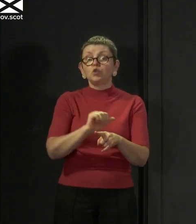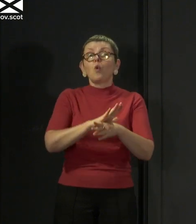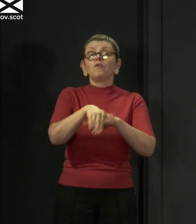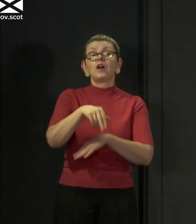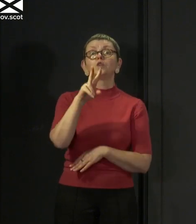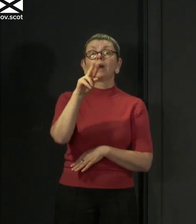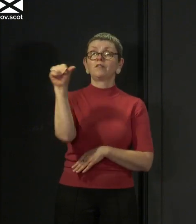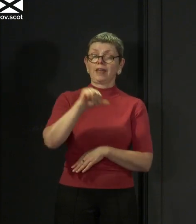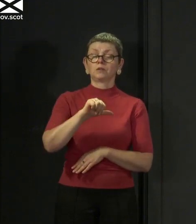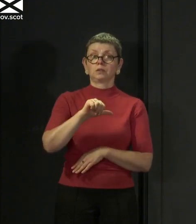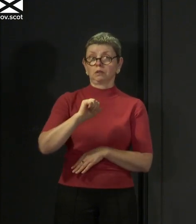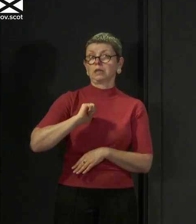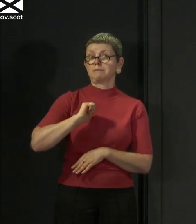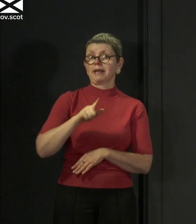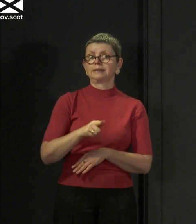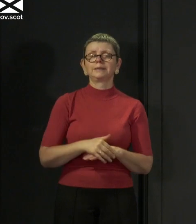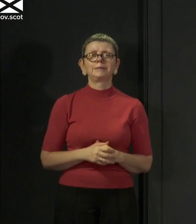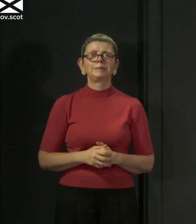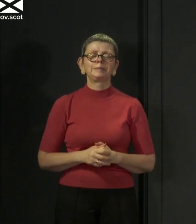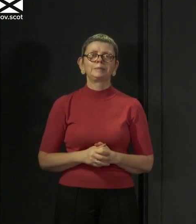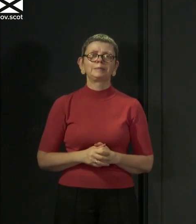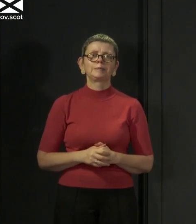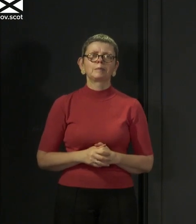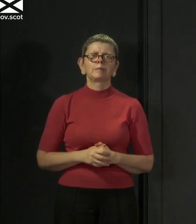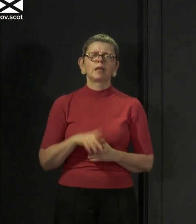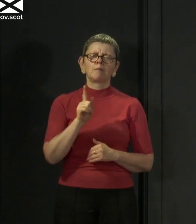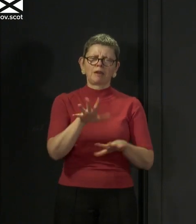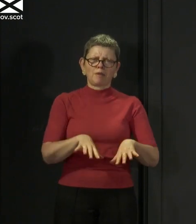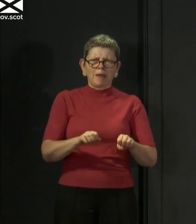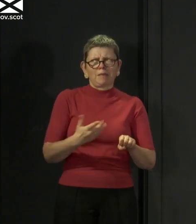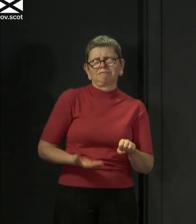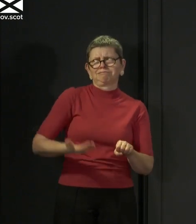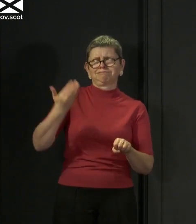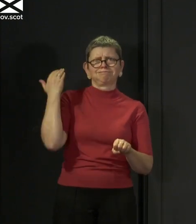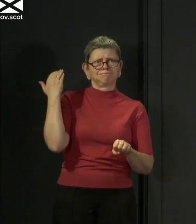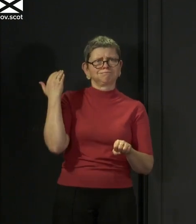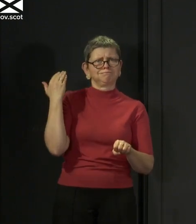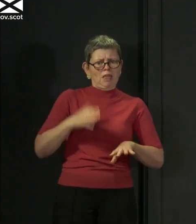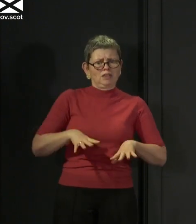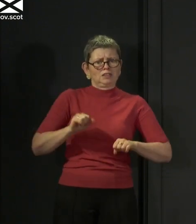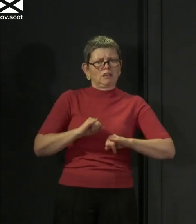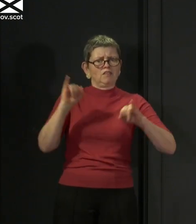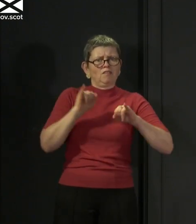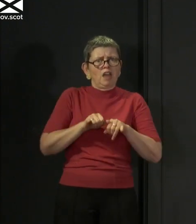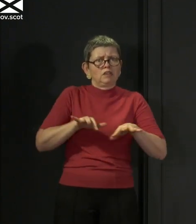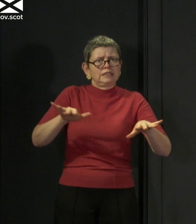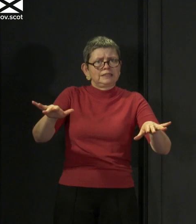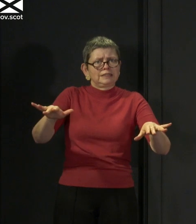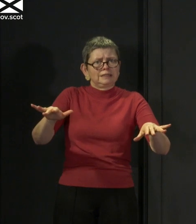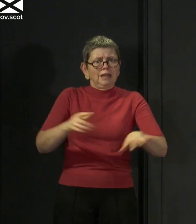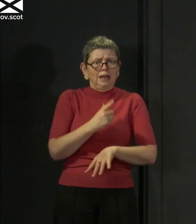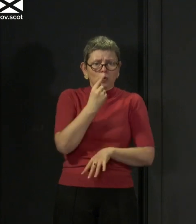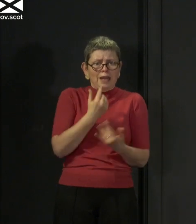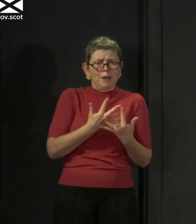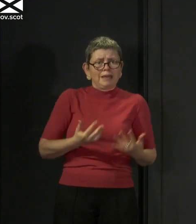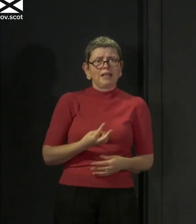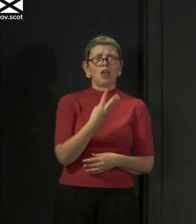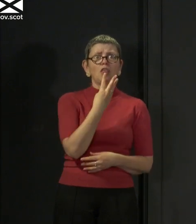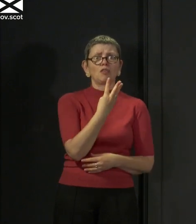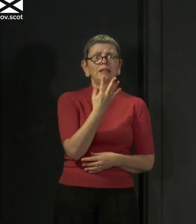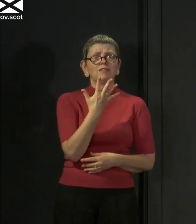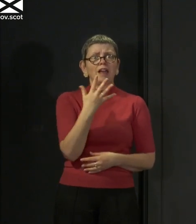We should remember we started at the outset with a testing capacity of 350 so this is